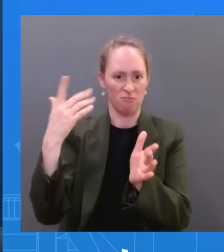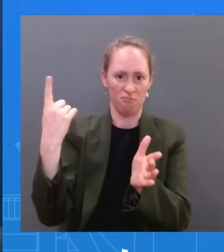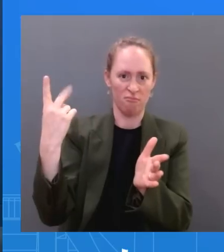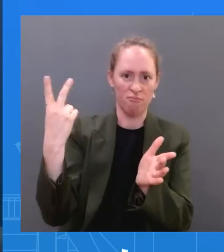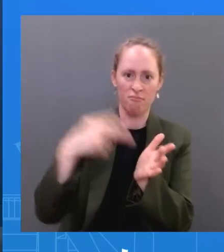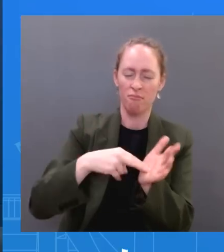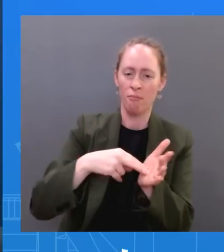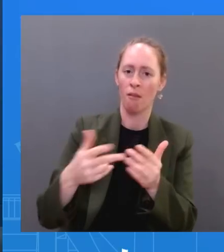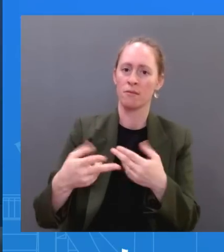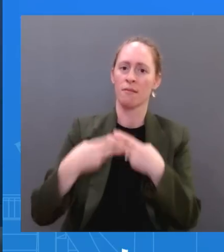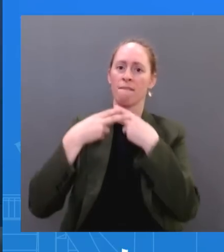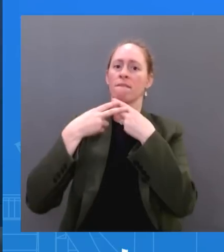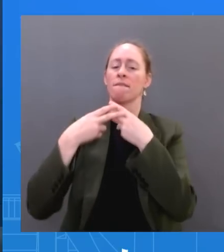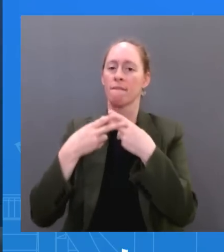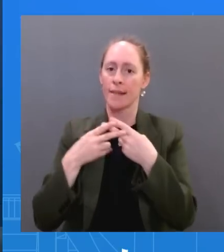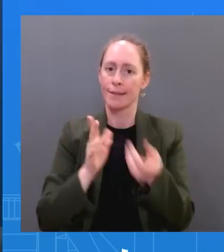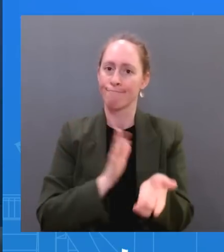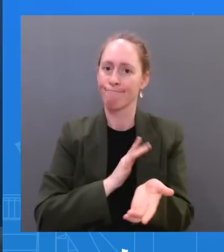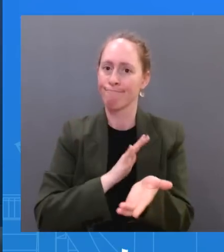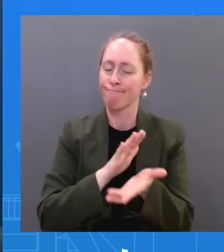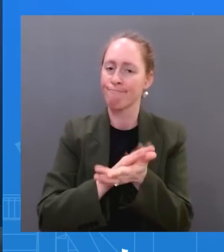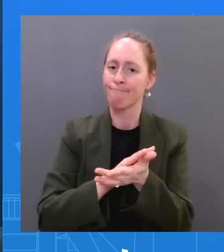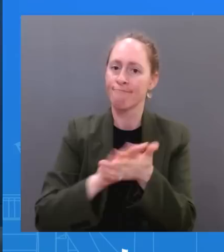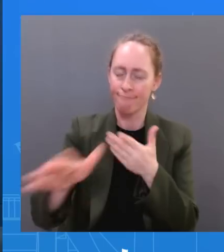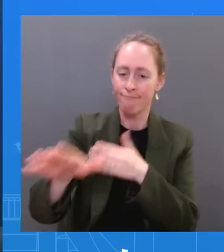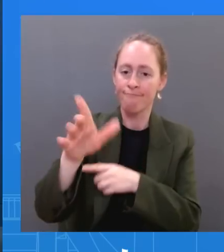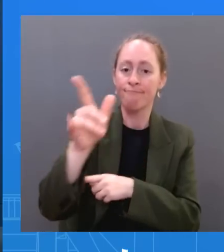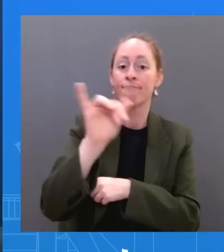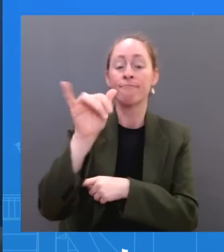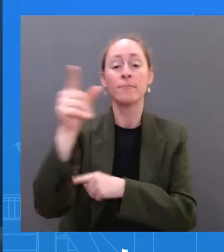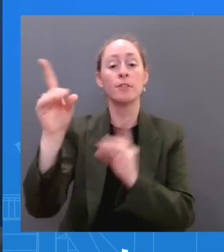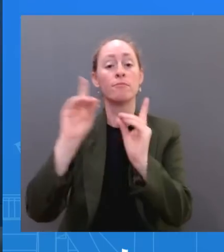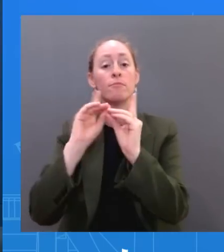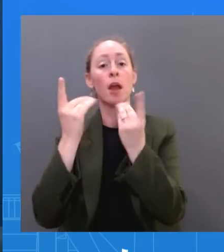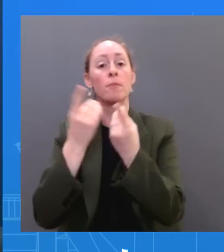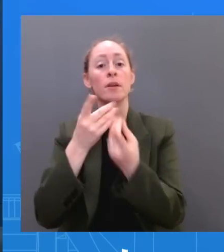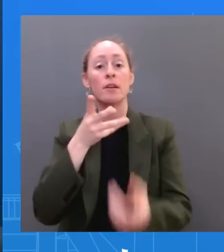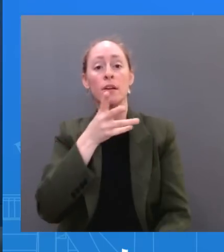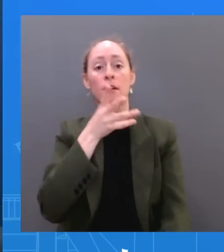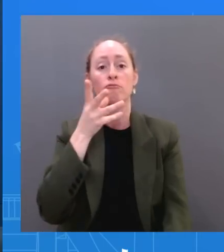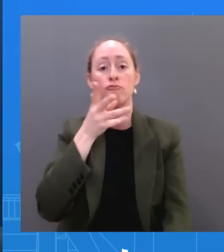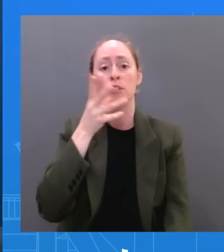on the meat-processing industry and supporting new competitors so farmer --